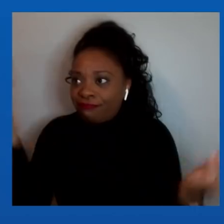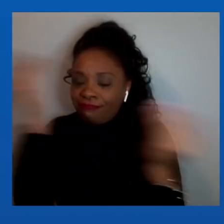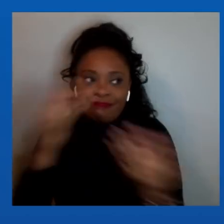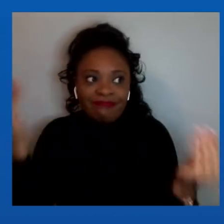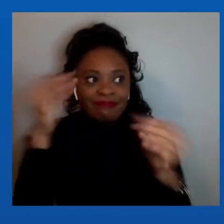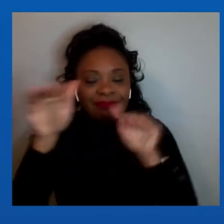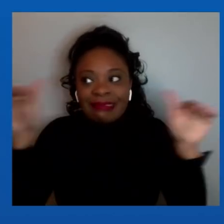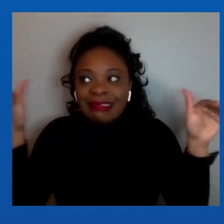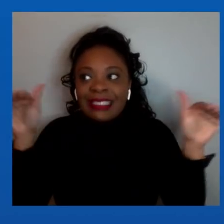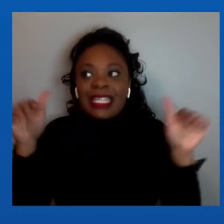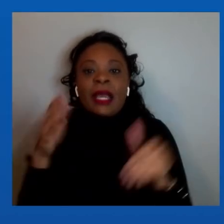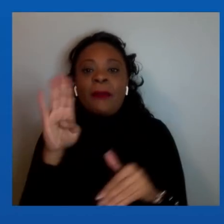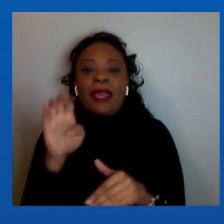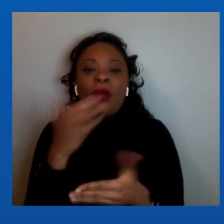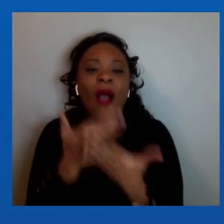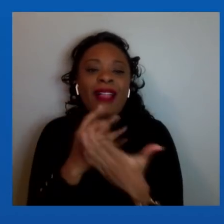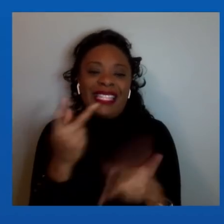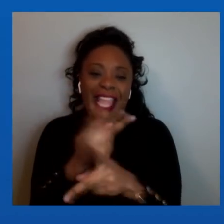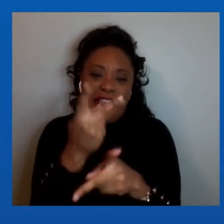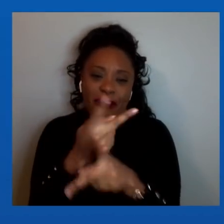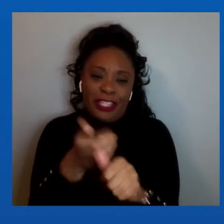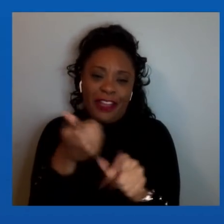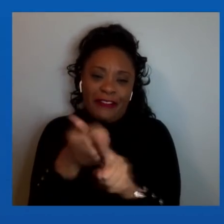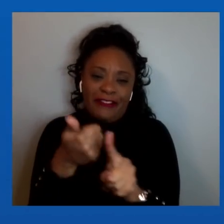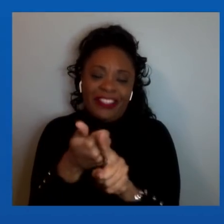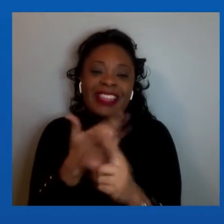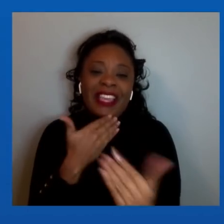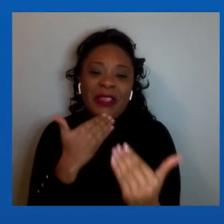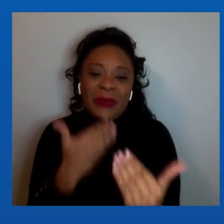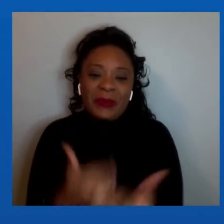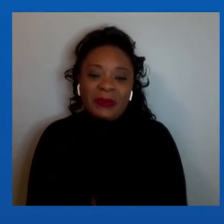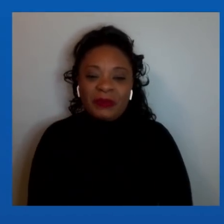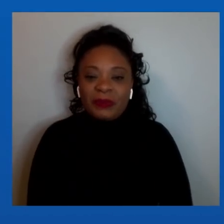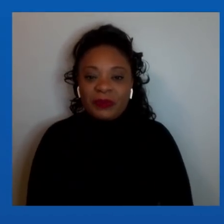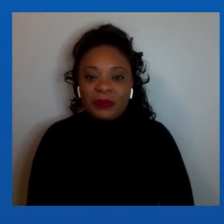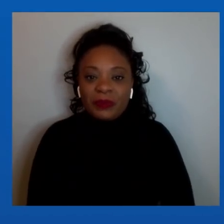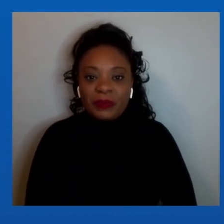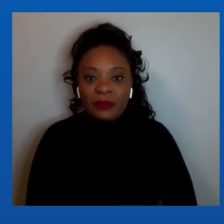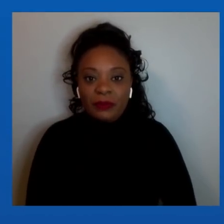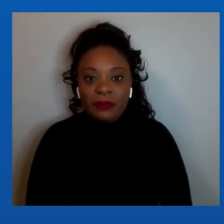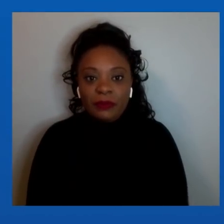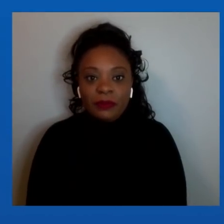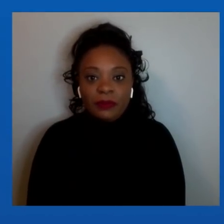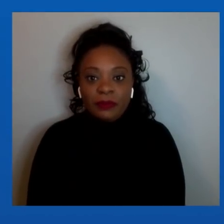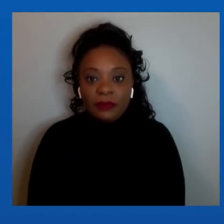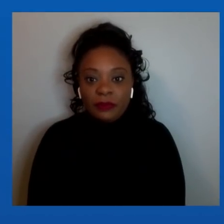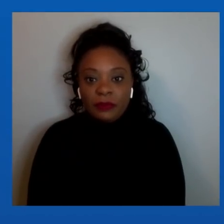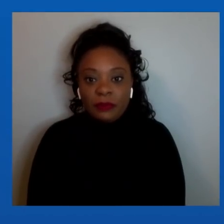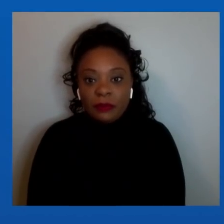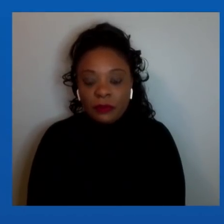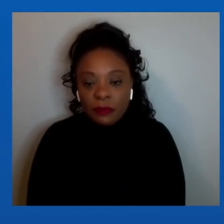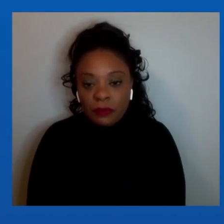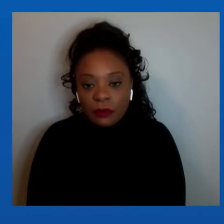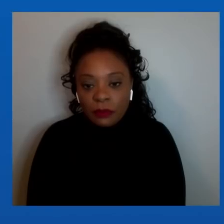Thank you.